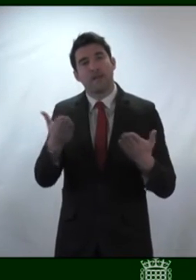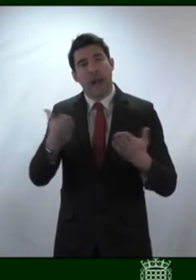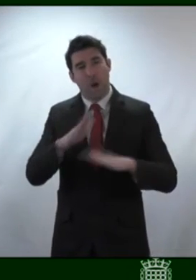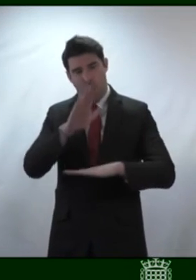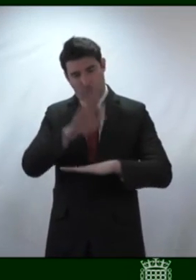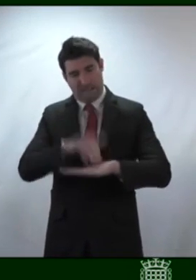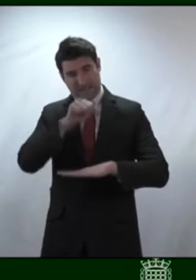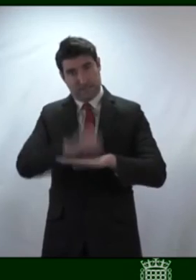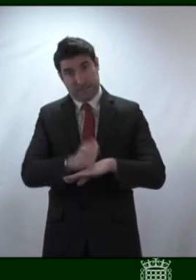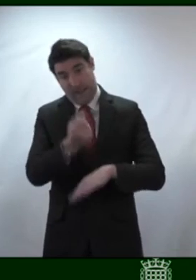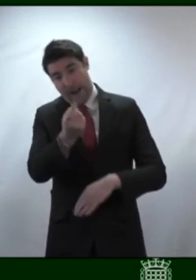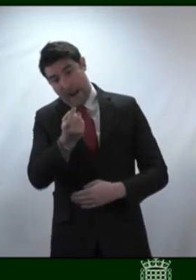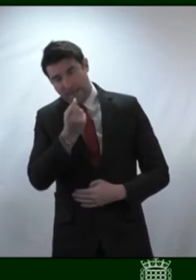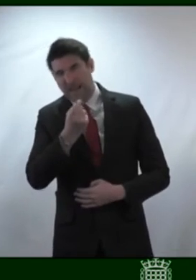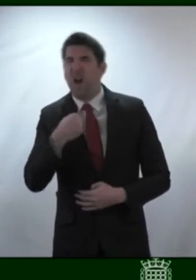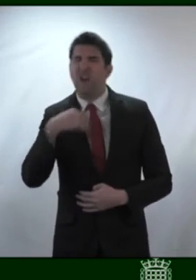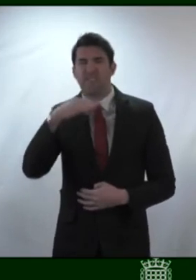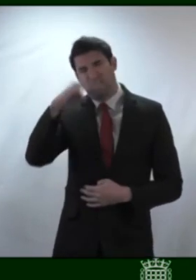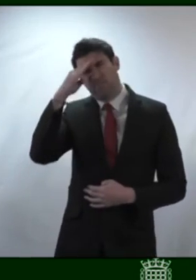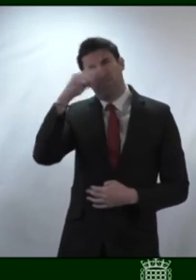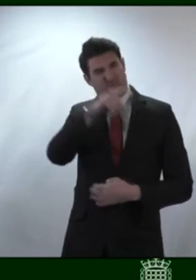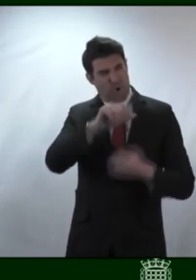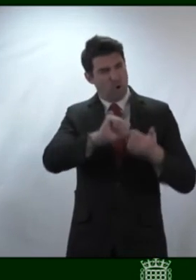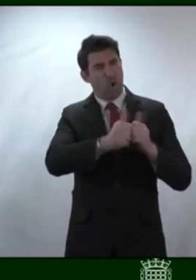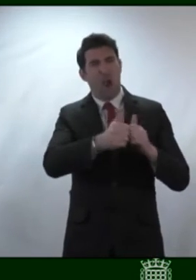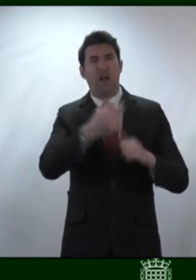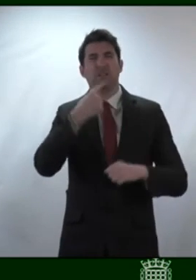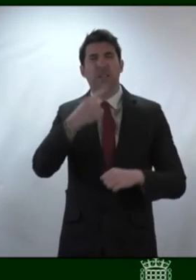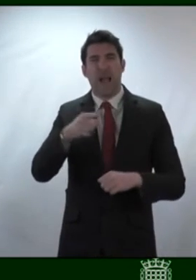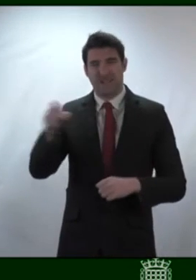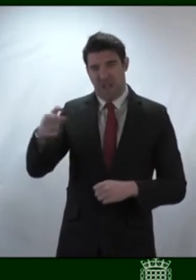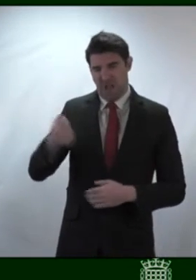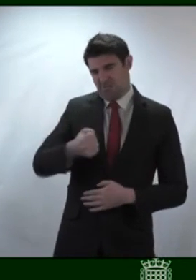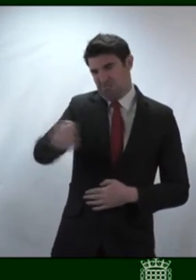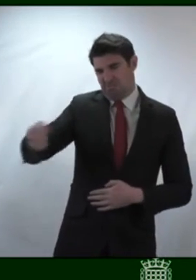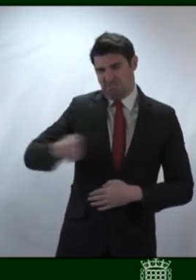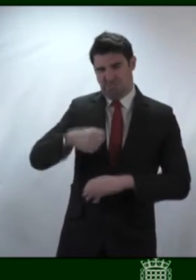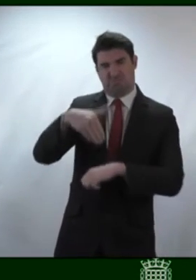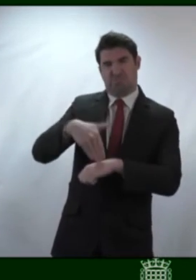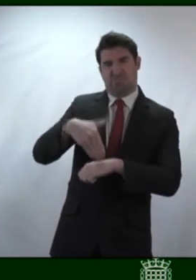the British Medical Journal has said. The British Medical Journal said yesterday: